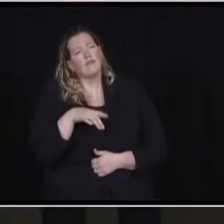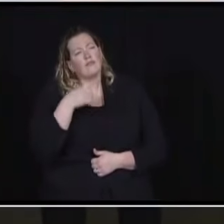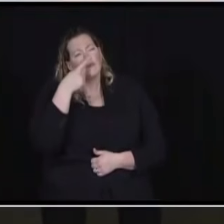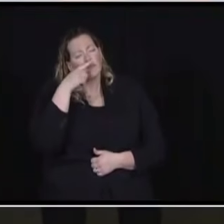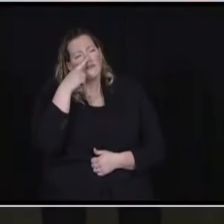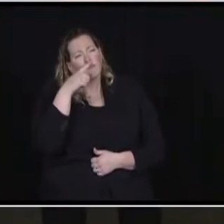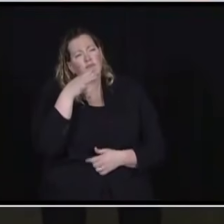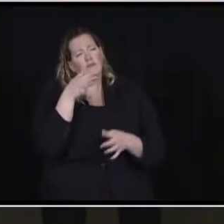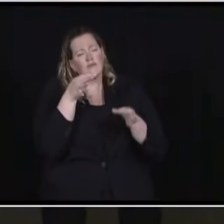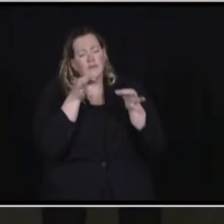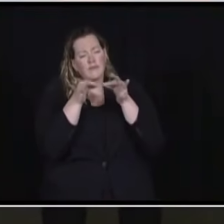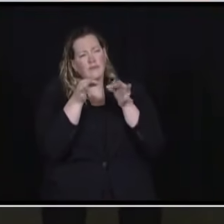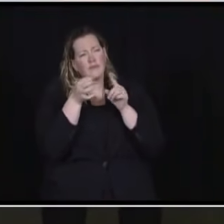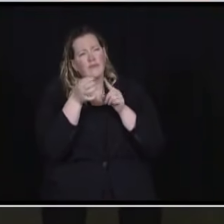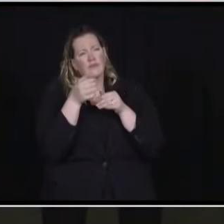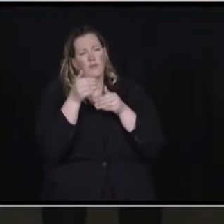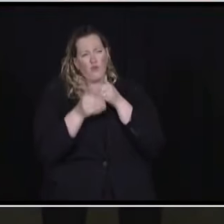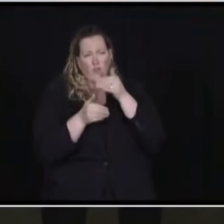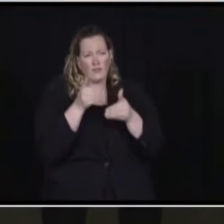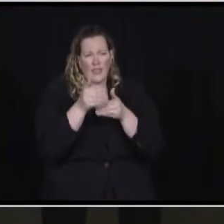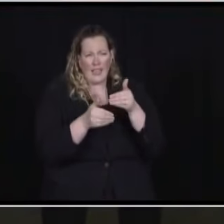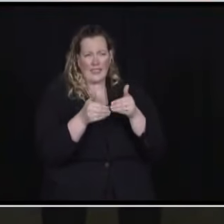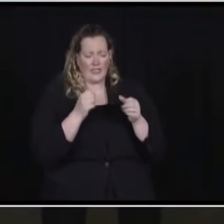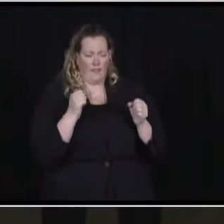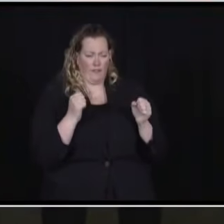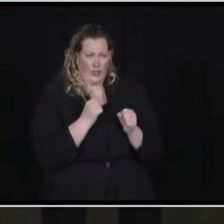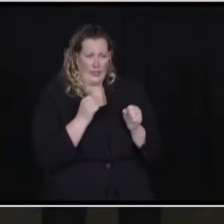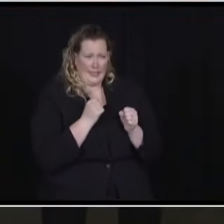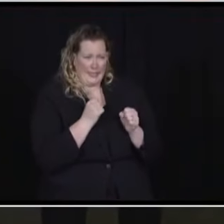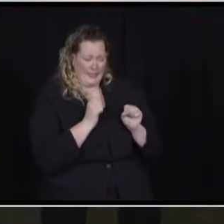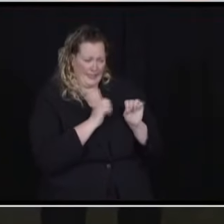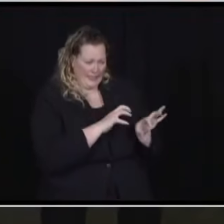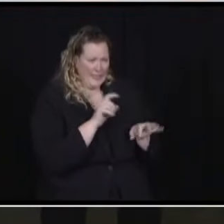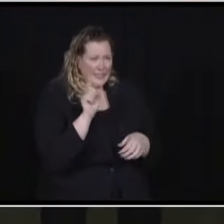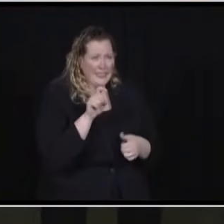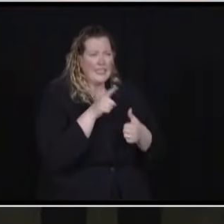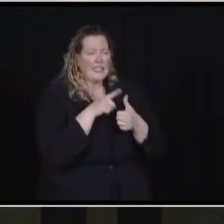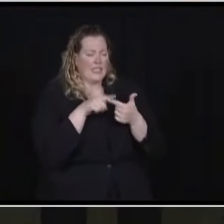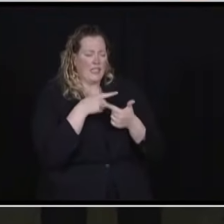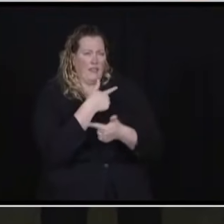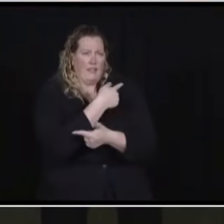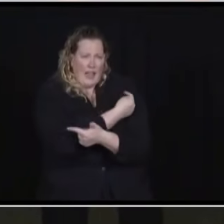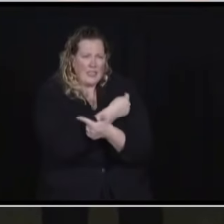built, is largely present and in place and they are building on the work that is being done,